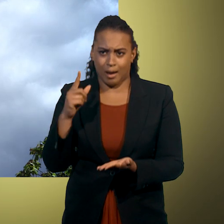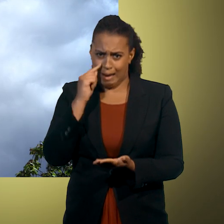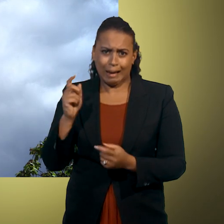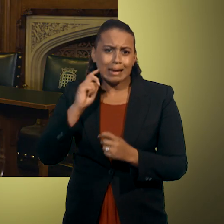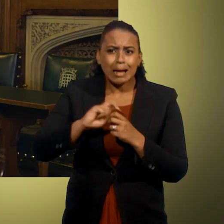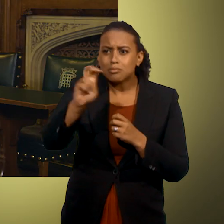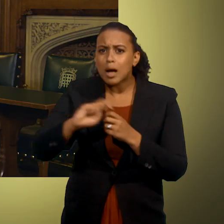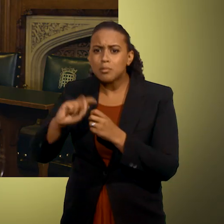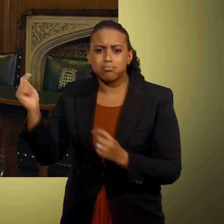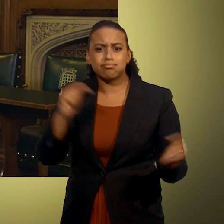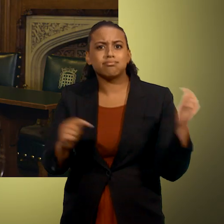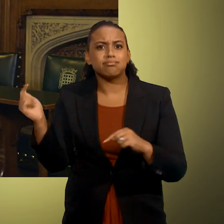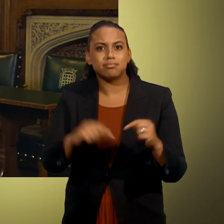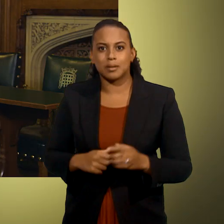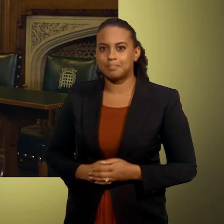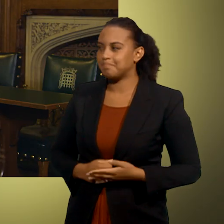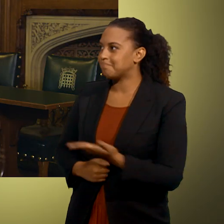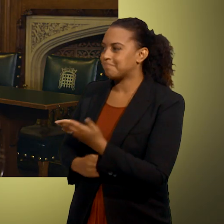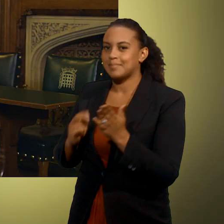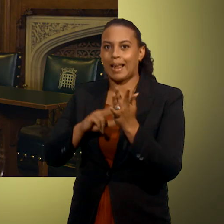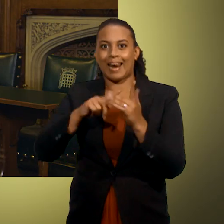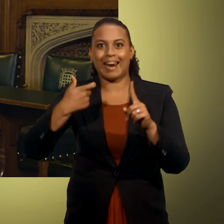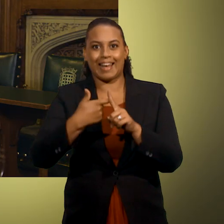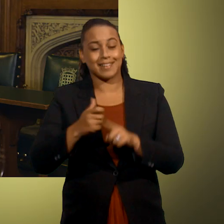Hello, I'm Nick. I'm a House of Commons Information Officer.